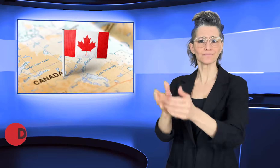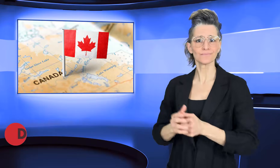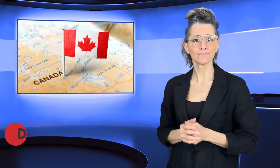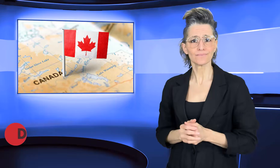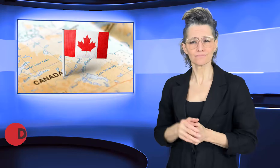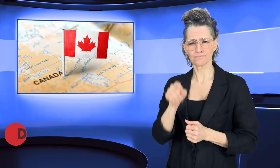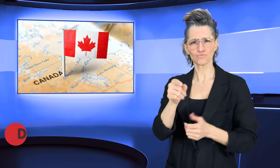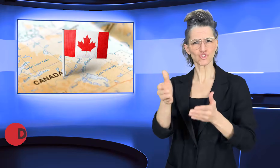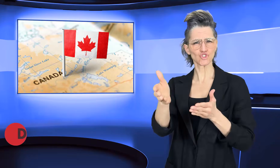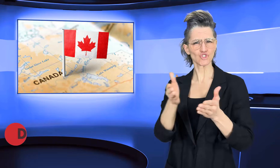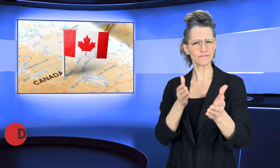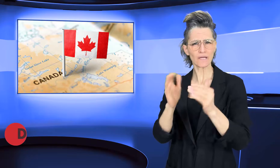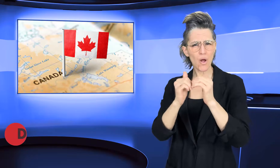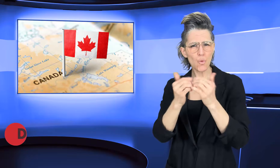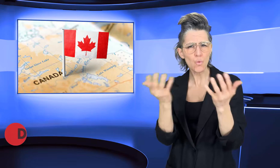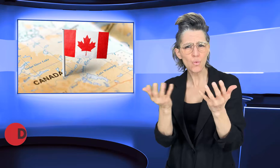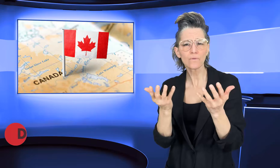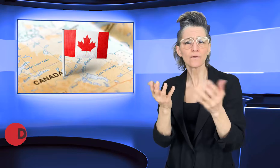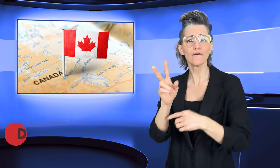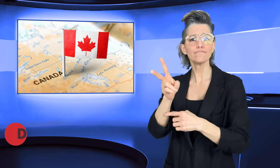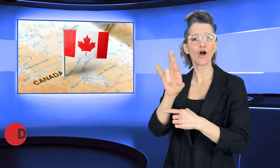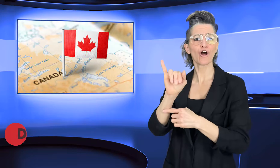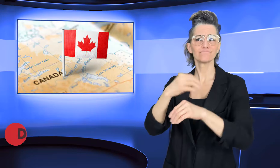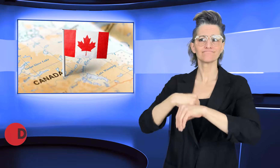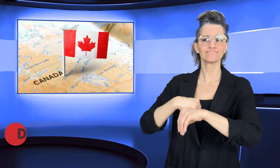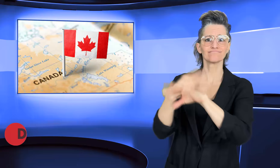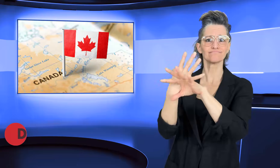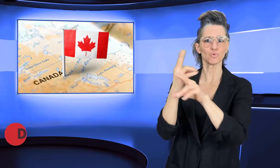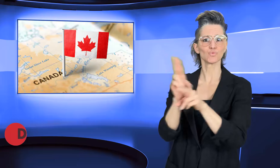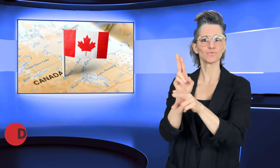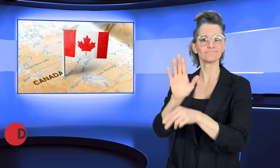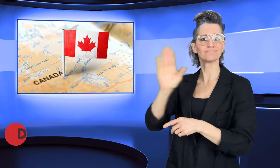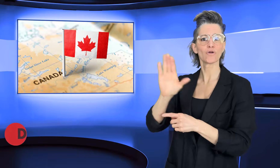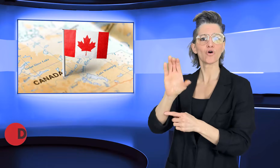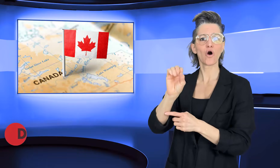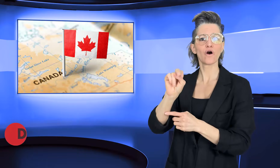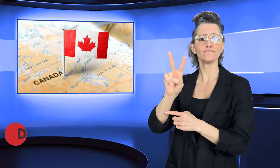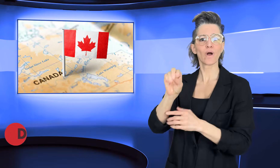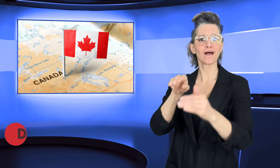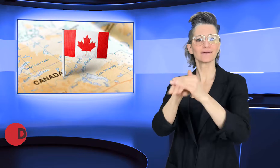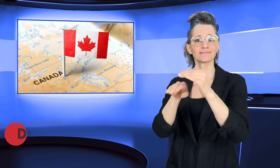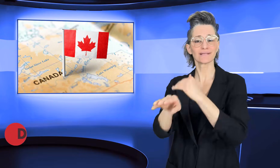The service uses Video Remote Interpreting through Convo Access.